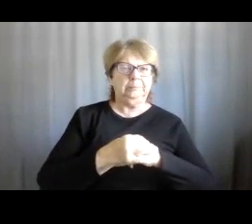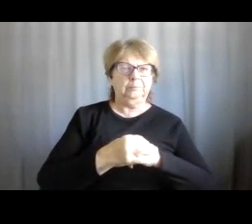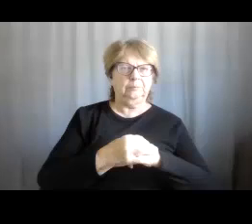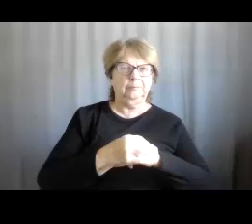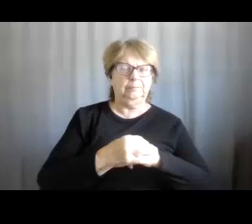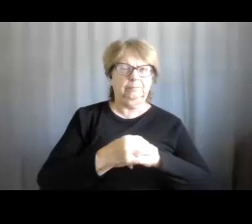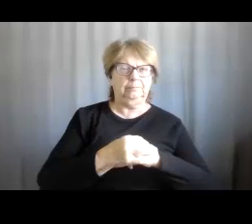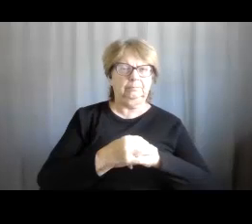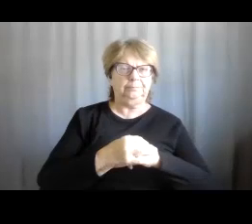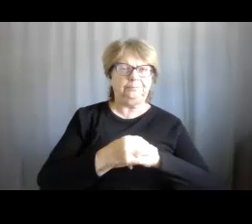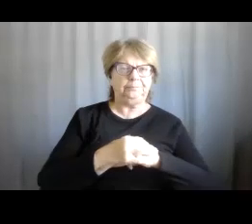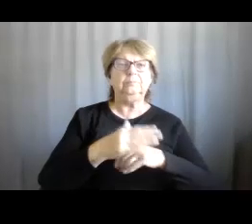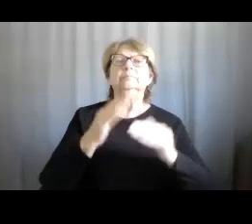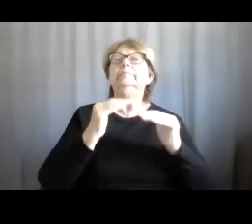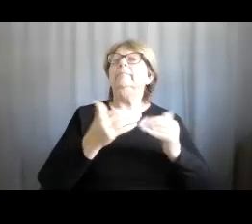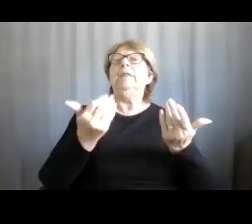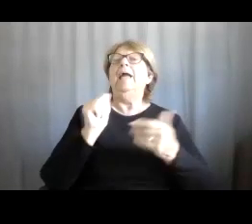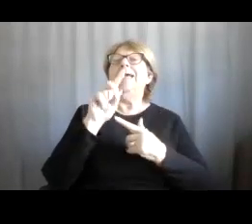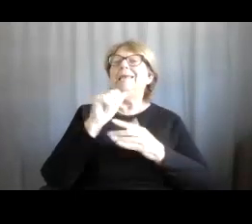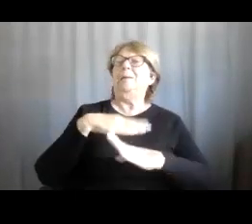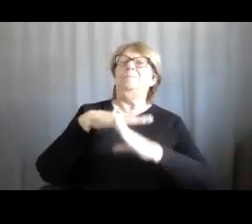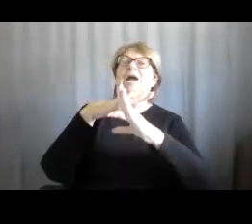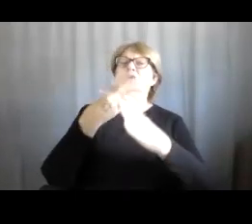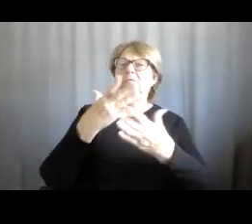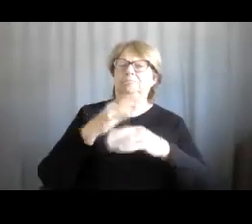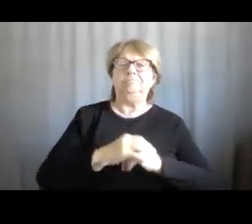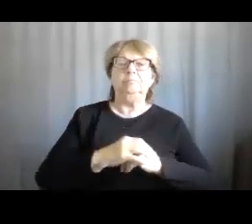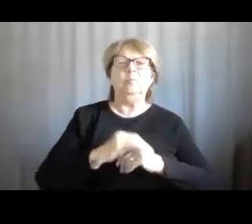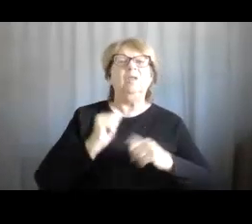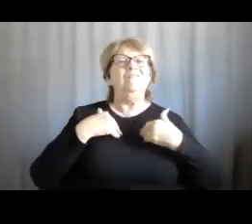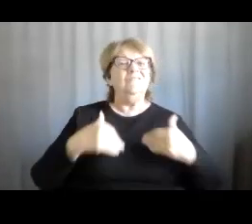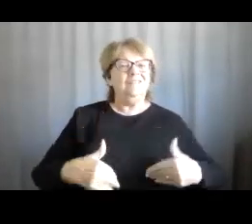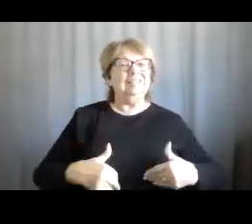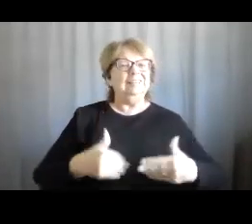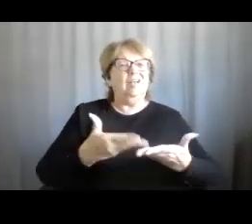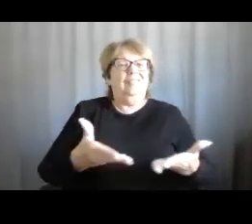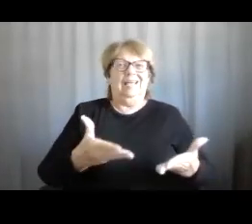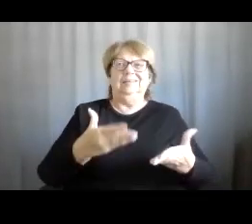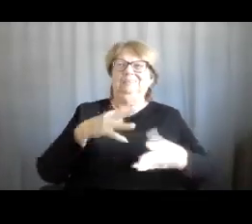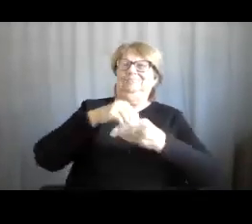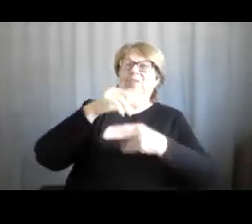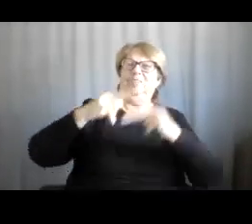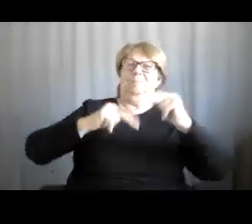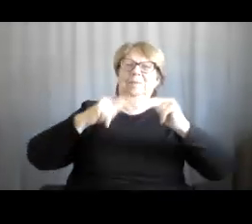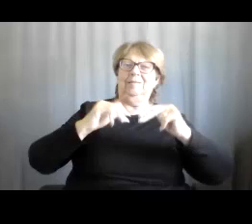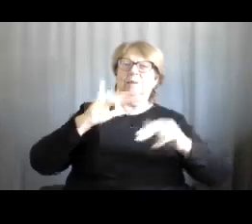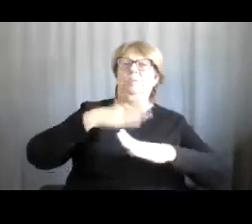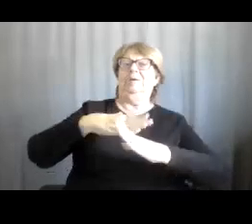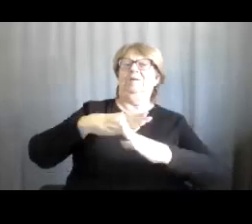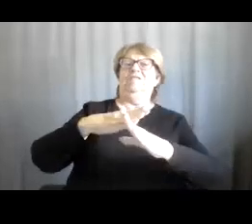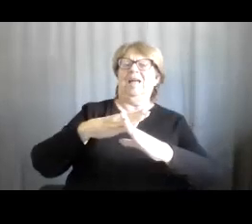[Roby Poche (DES)] So what is an ADA barrier? [Roby Poche (DES)] These are physical elements of a building that prevent access for people with disabilities.